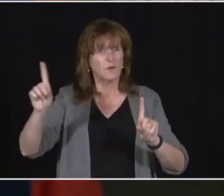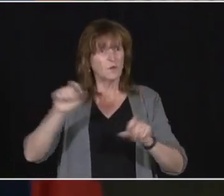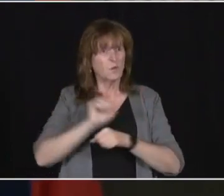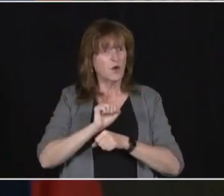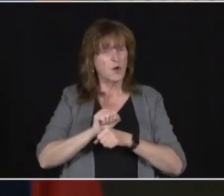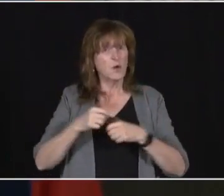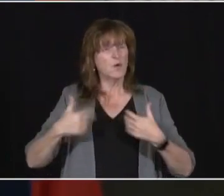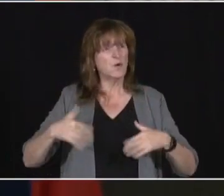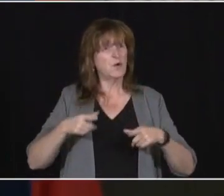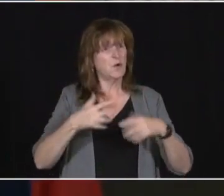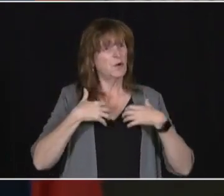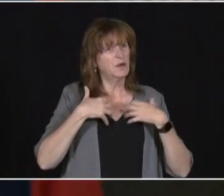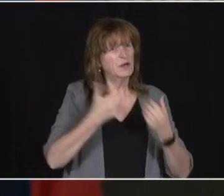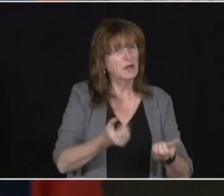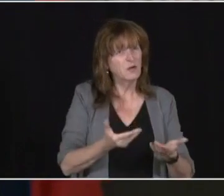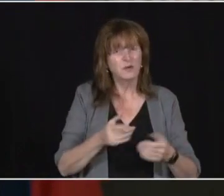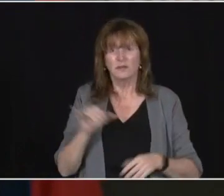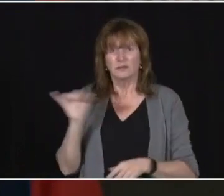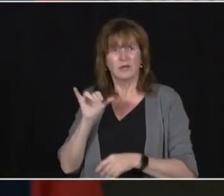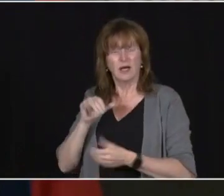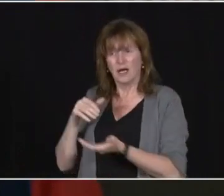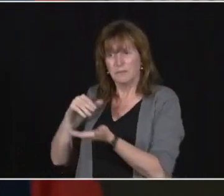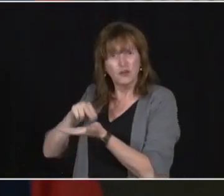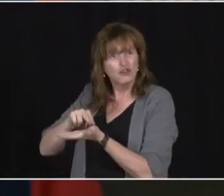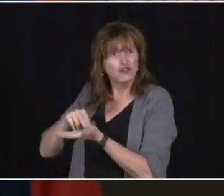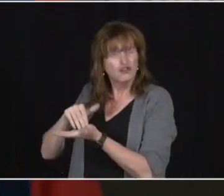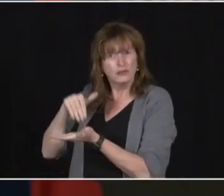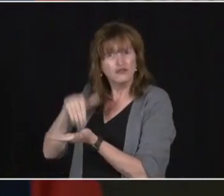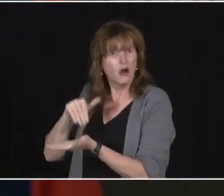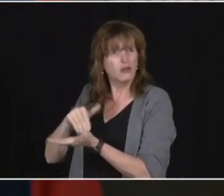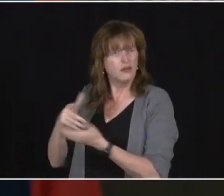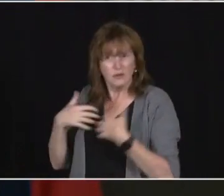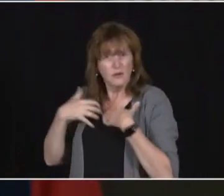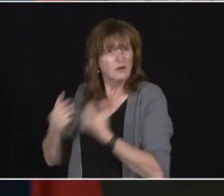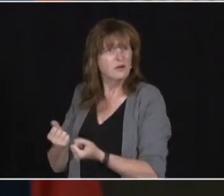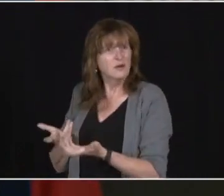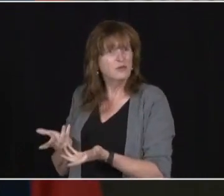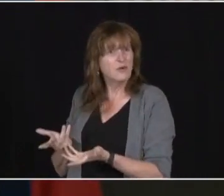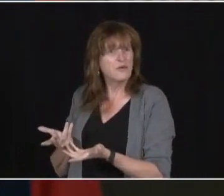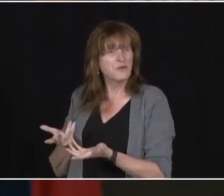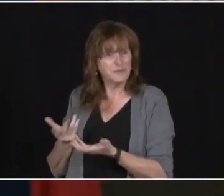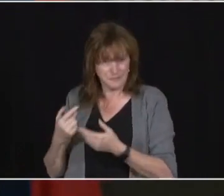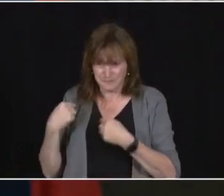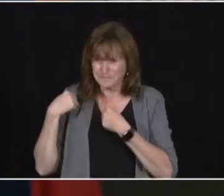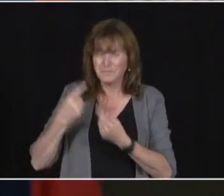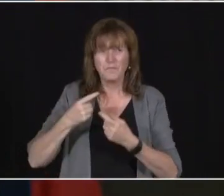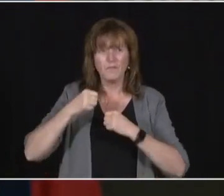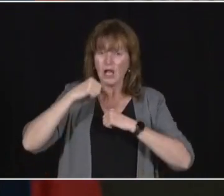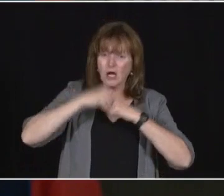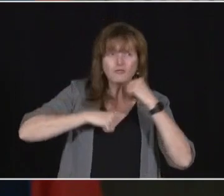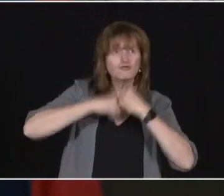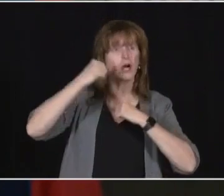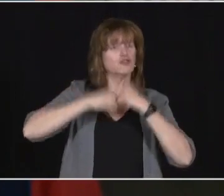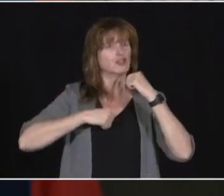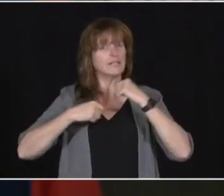As the premier mentioned, the construction industry stepped up. Today, I got a letter telling me that thanks to our hard work